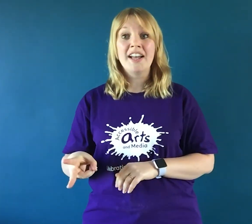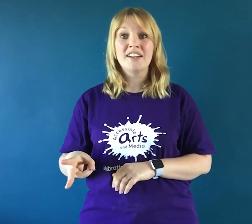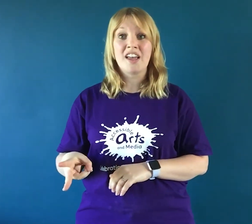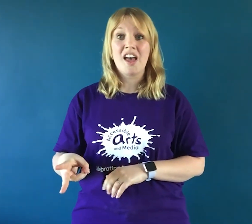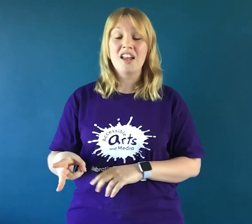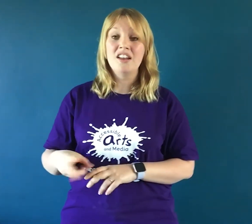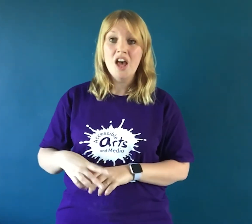And again.